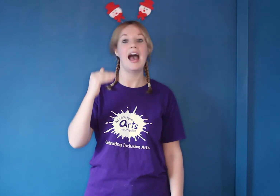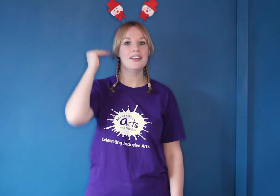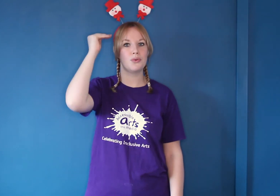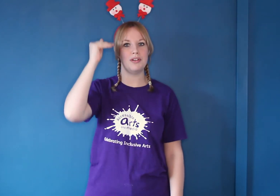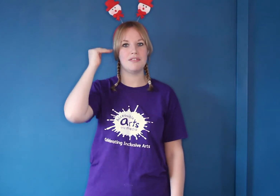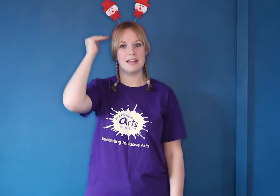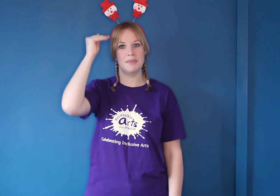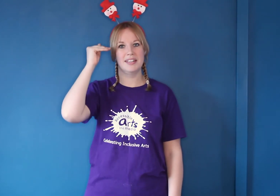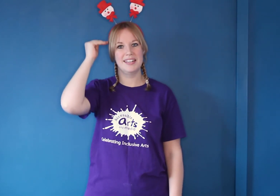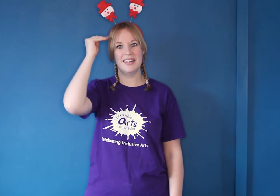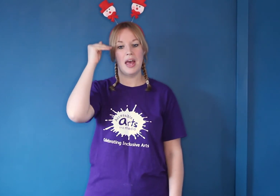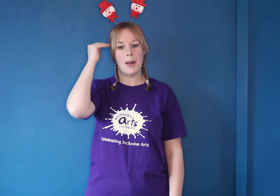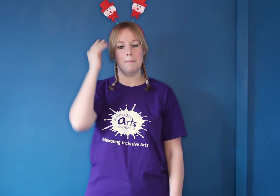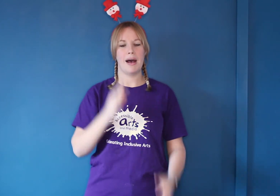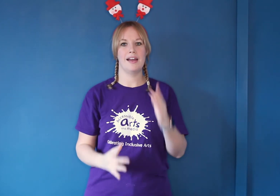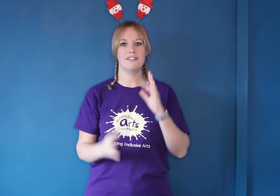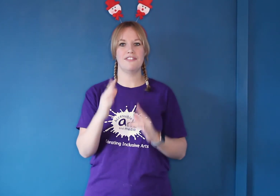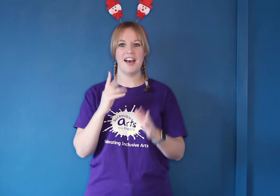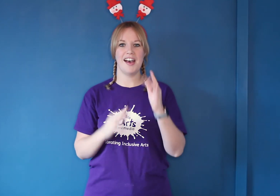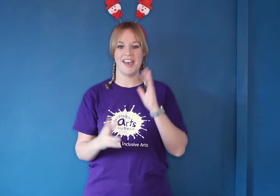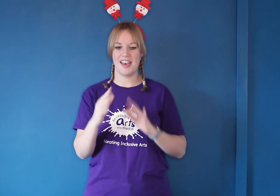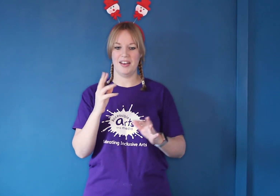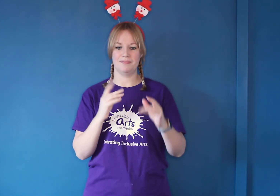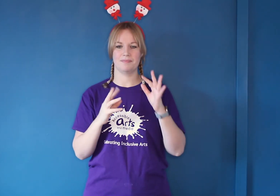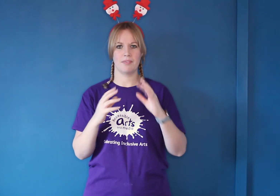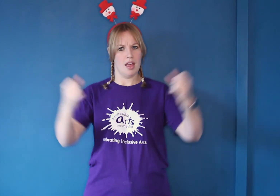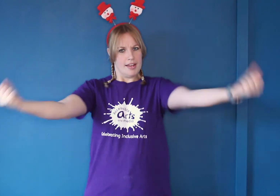As we dream by the fire.